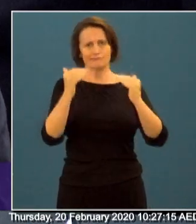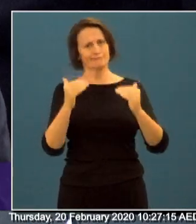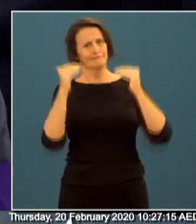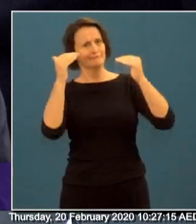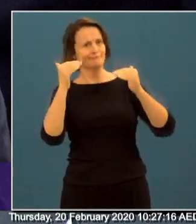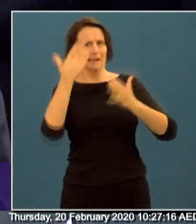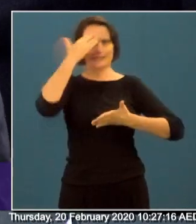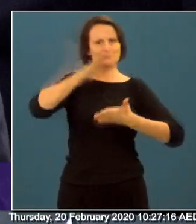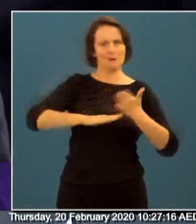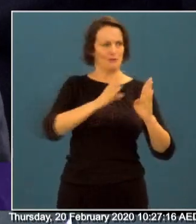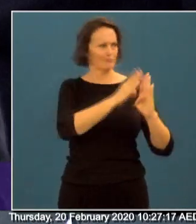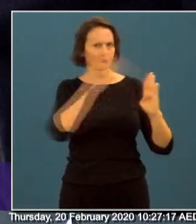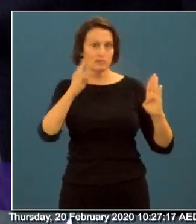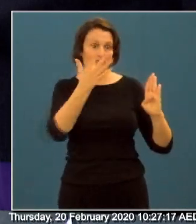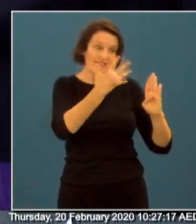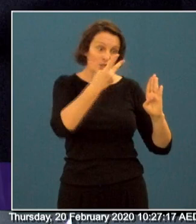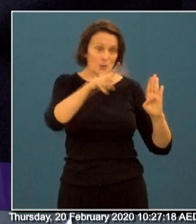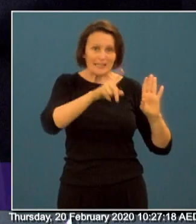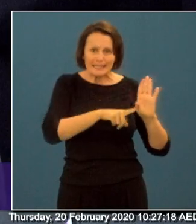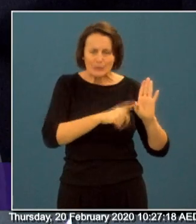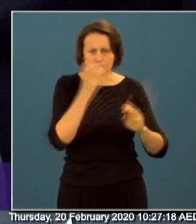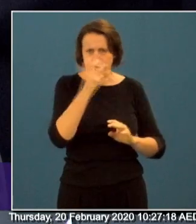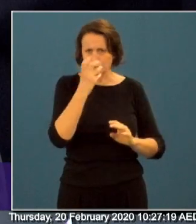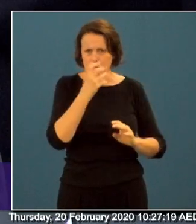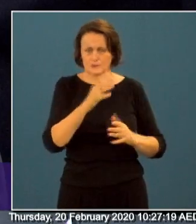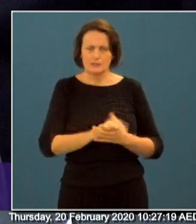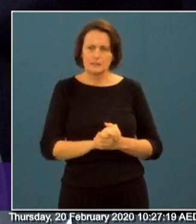So why would you not, then,